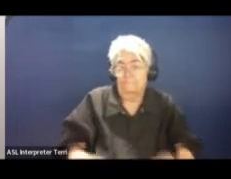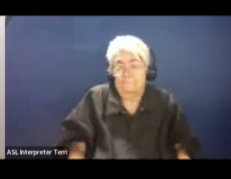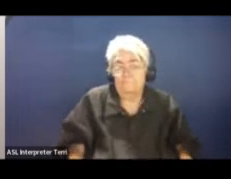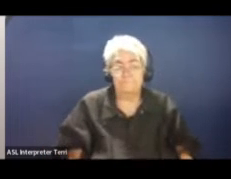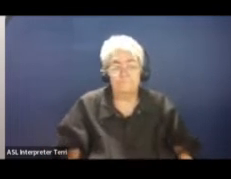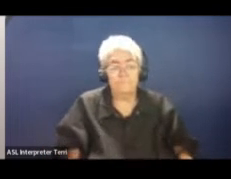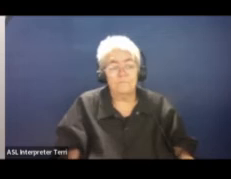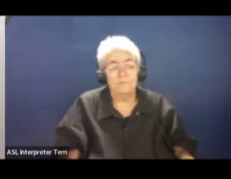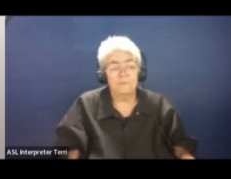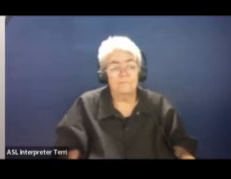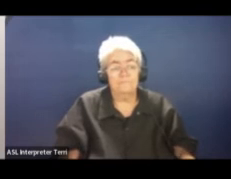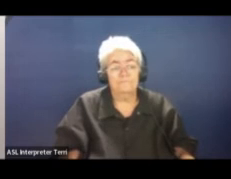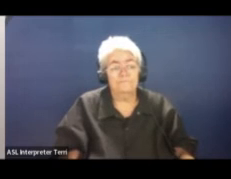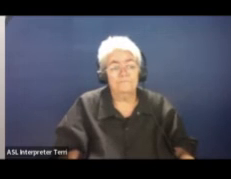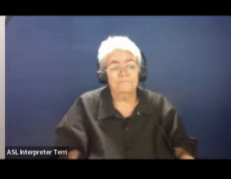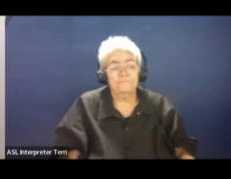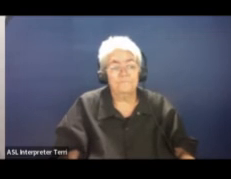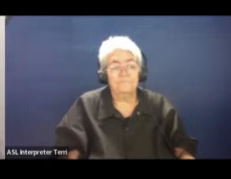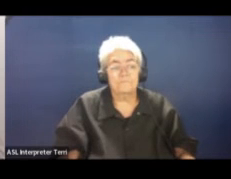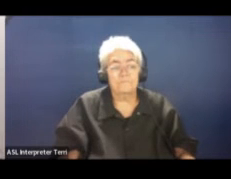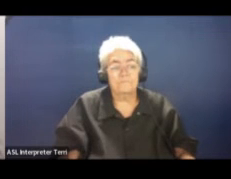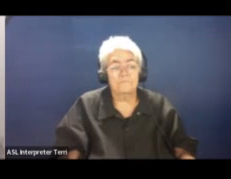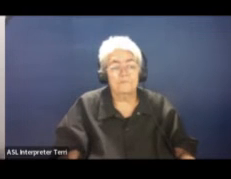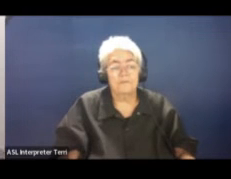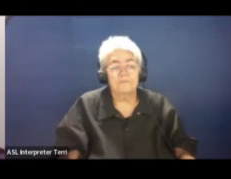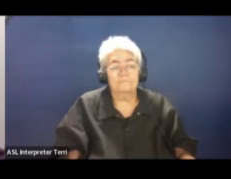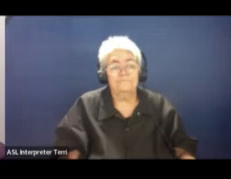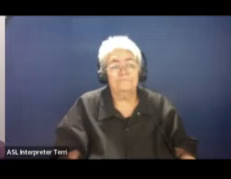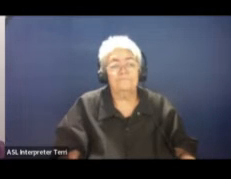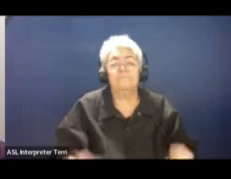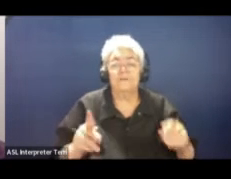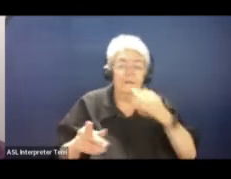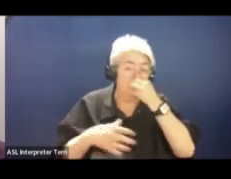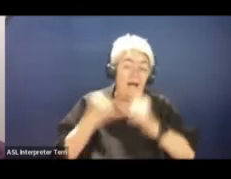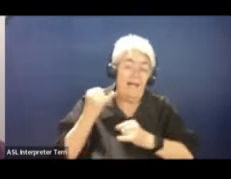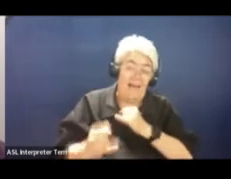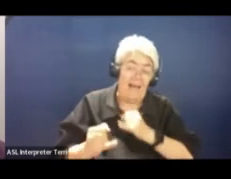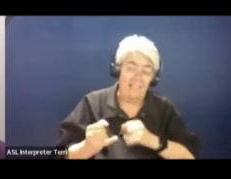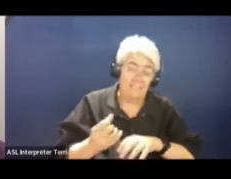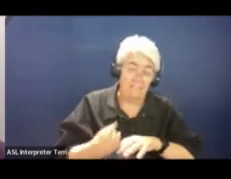Next slide, please. All right, this is going to be my last slide before we just start chatting and running some